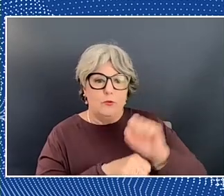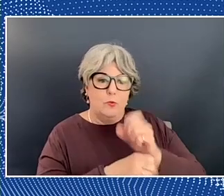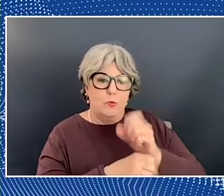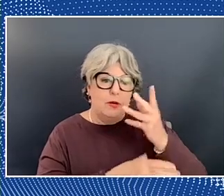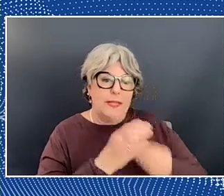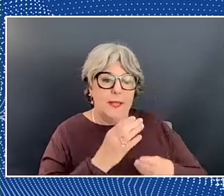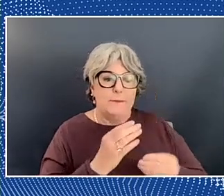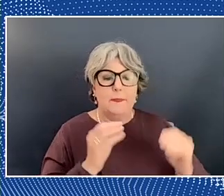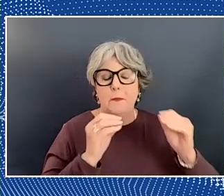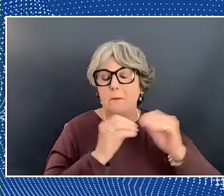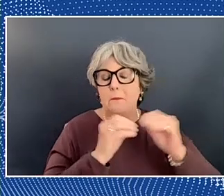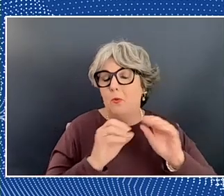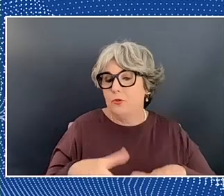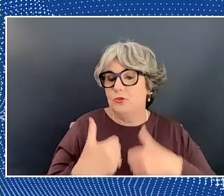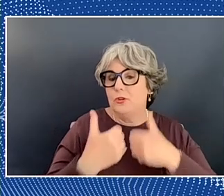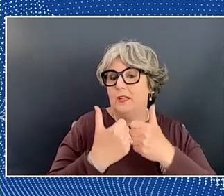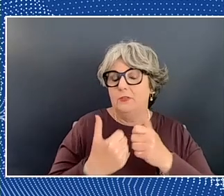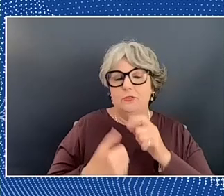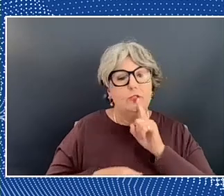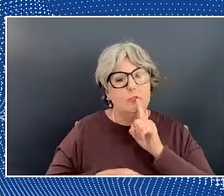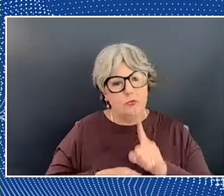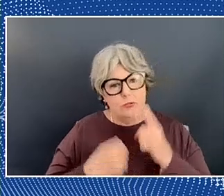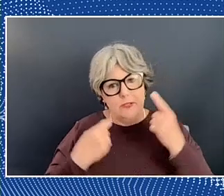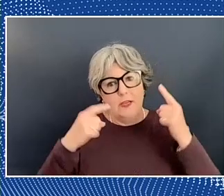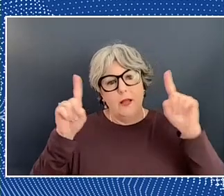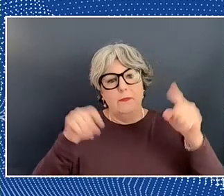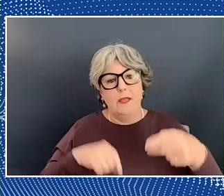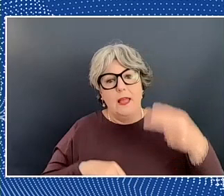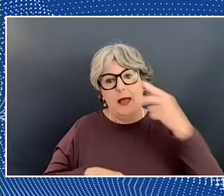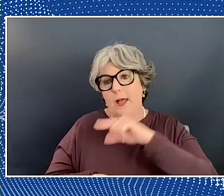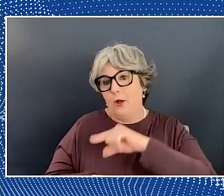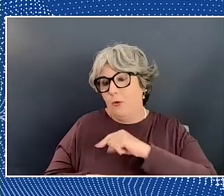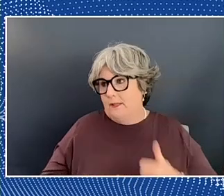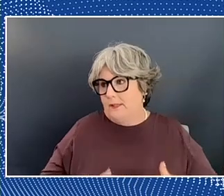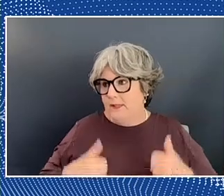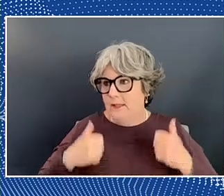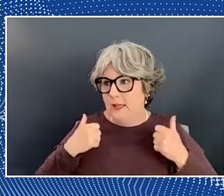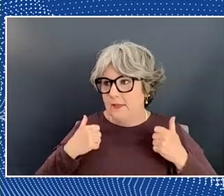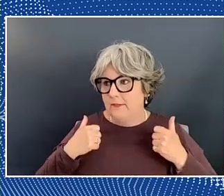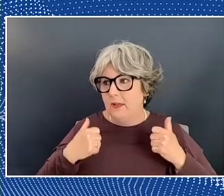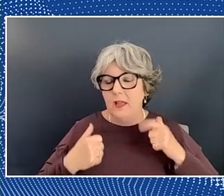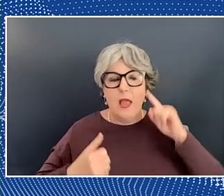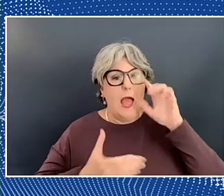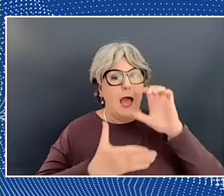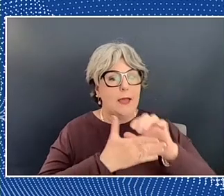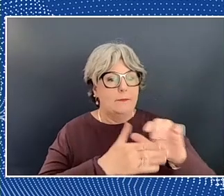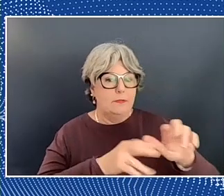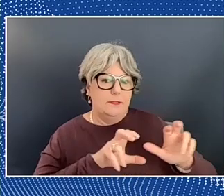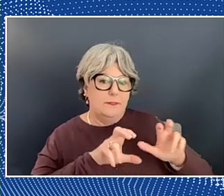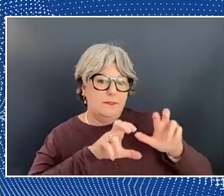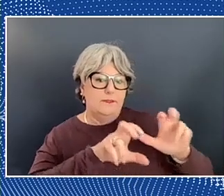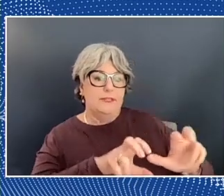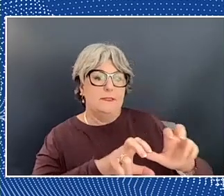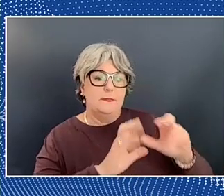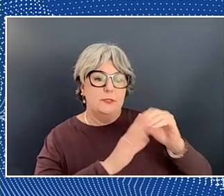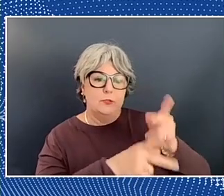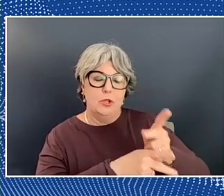challenging to truly accomplish a high quality of life. And I really do believe that investments in the student loan debt crisis, like you all are discussing here